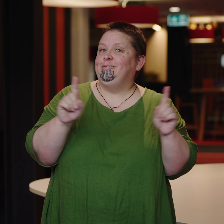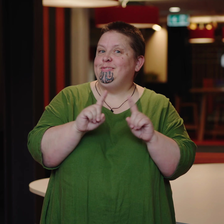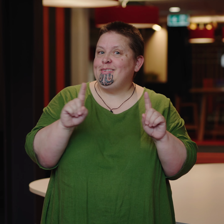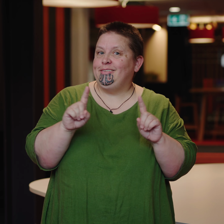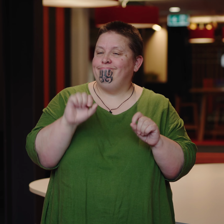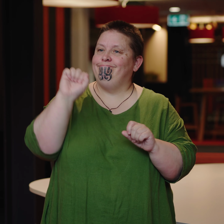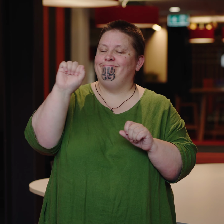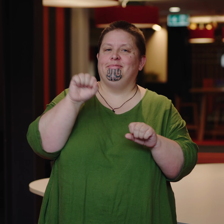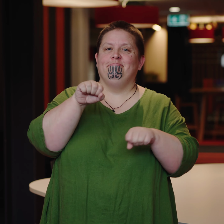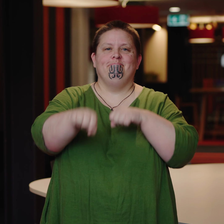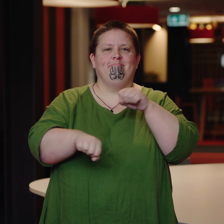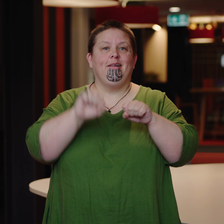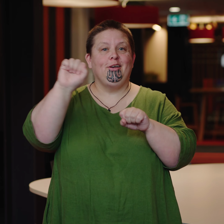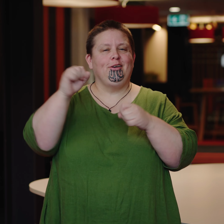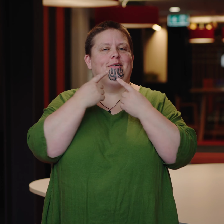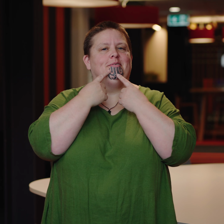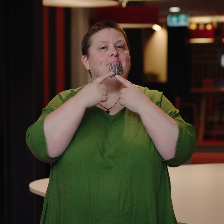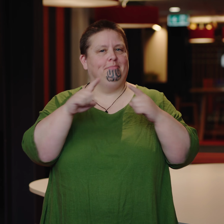So first up, here's Paula's message.